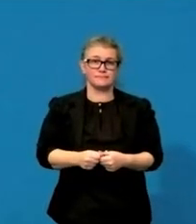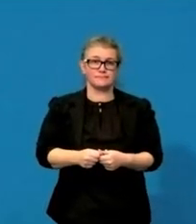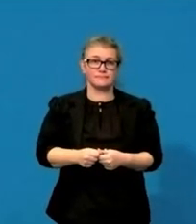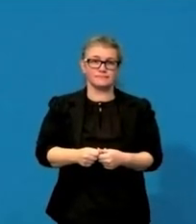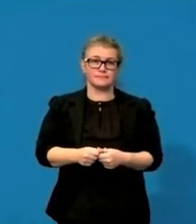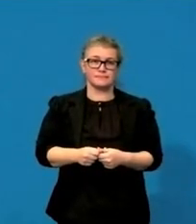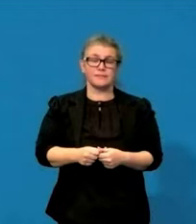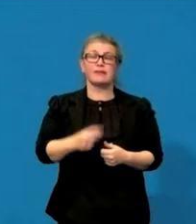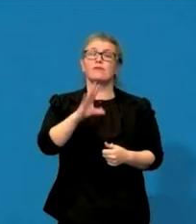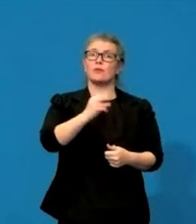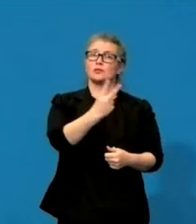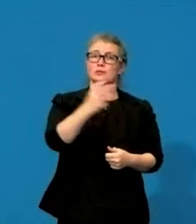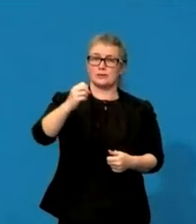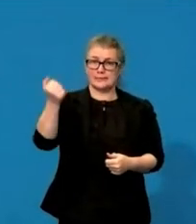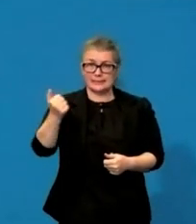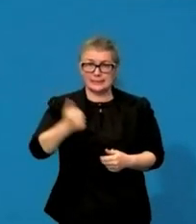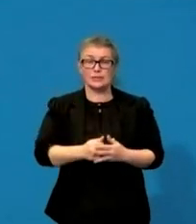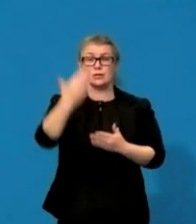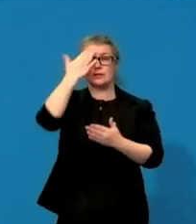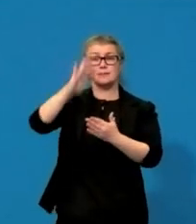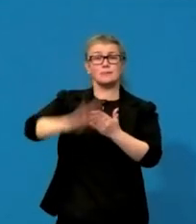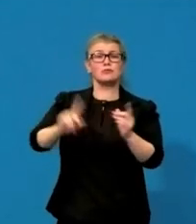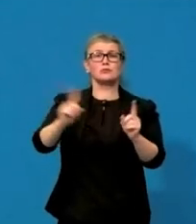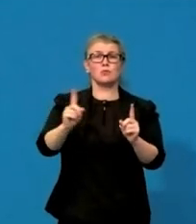She has extensive experience in both government and non-government sectors in